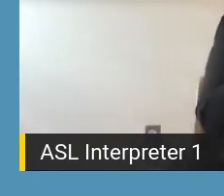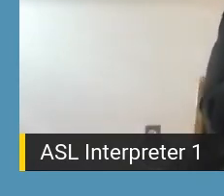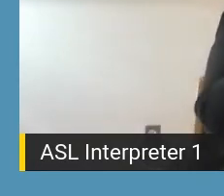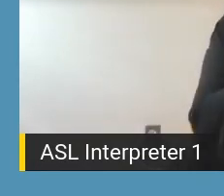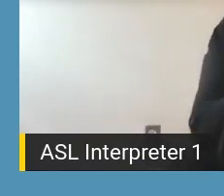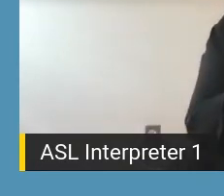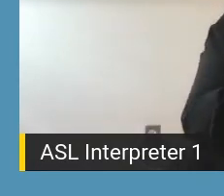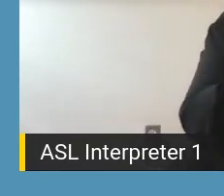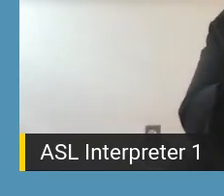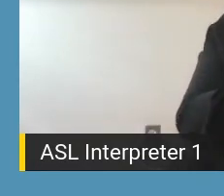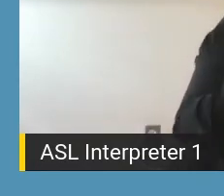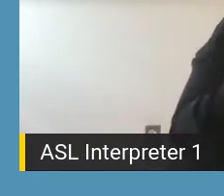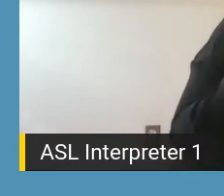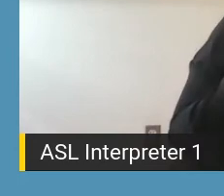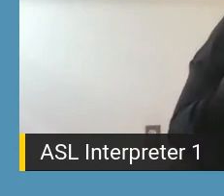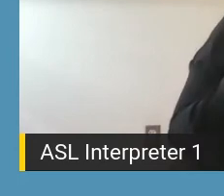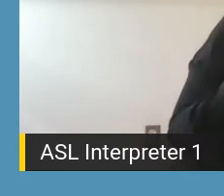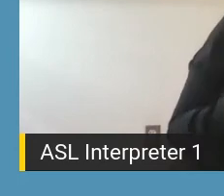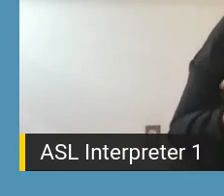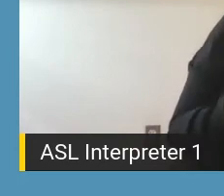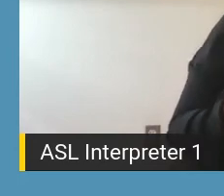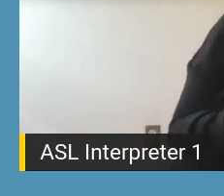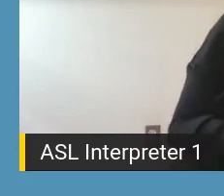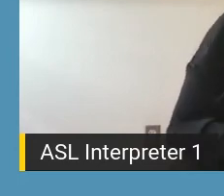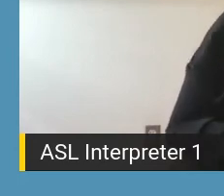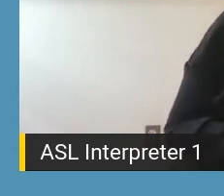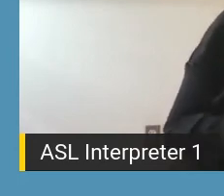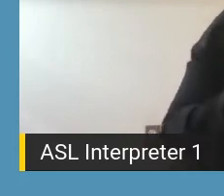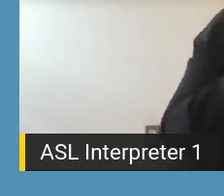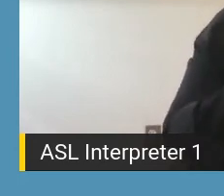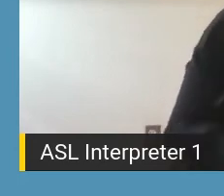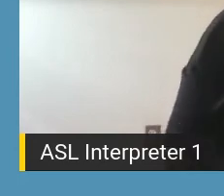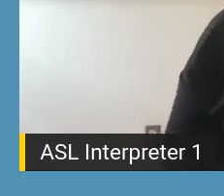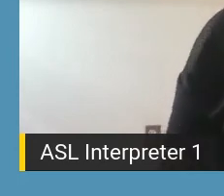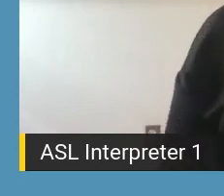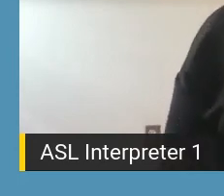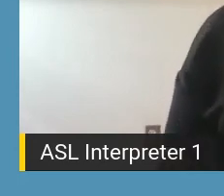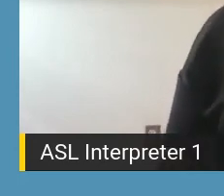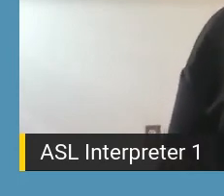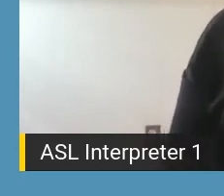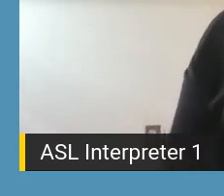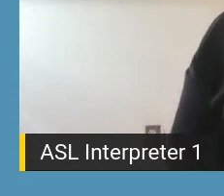You never know when you might need it. I like to back up my original audio files as well.